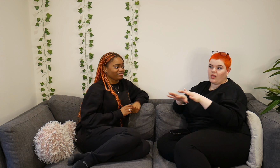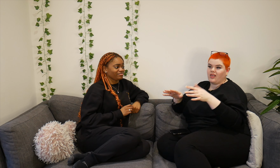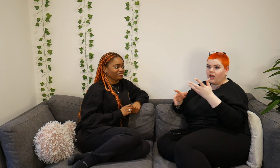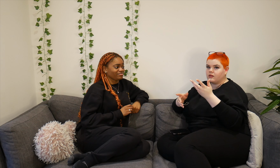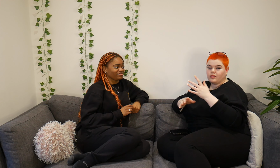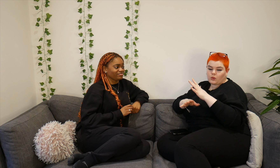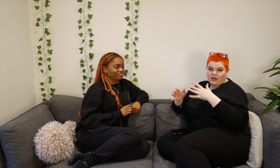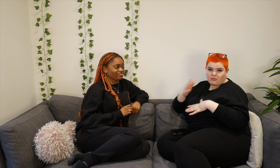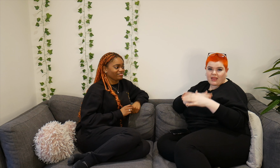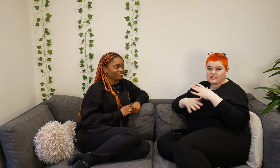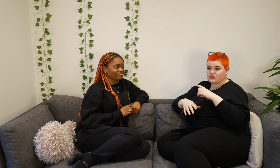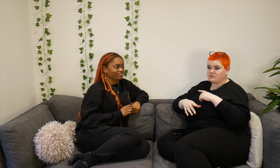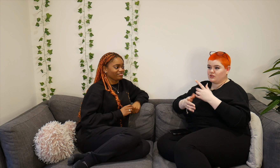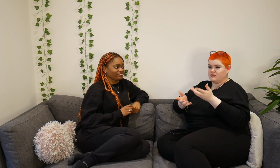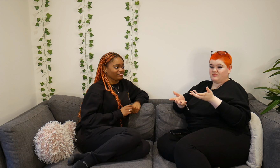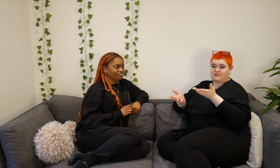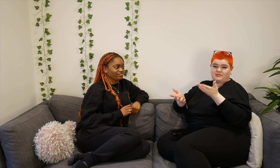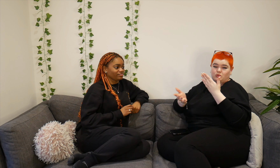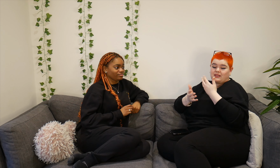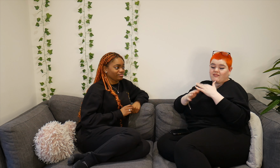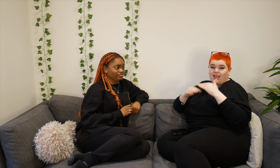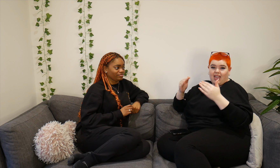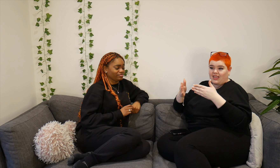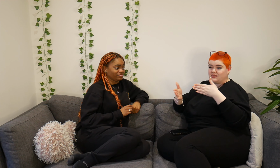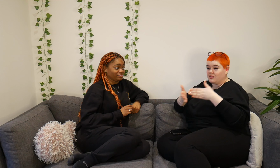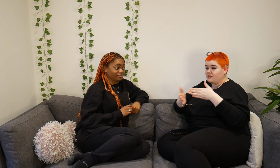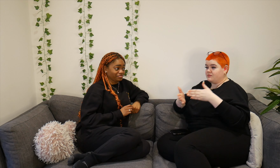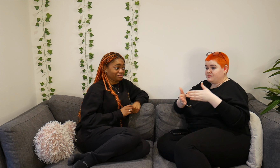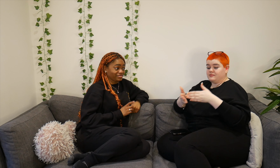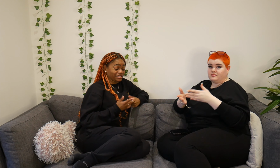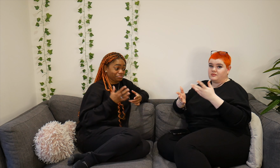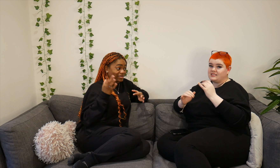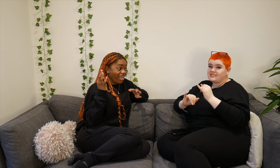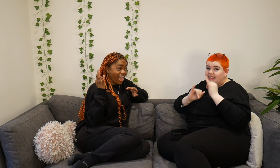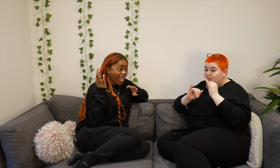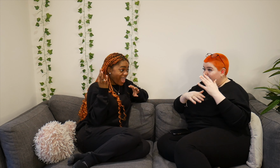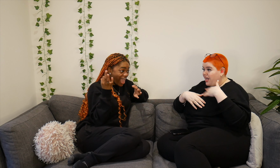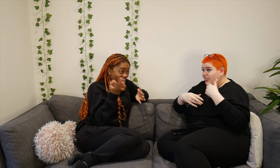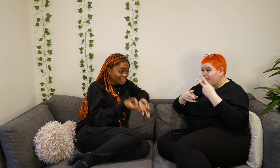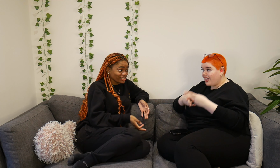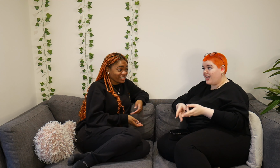people don't have time to wait; especially when it's healthcare! (It’s been ages!)